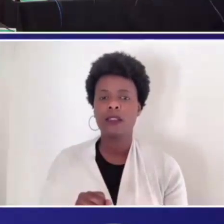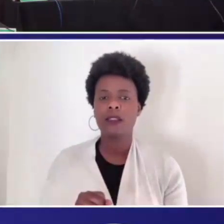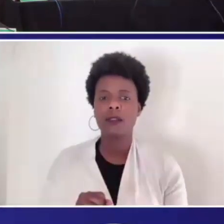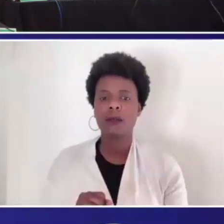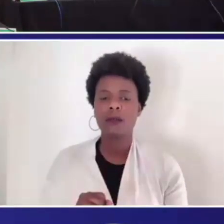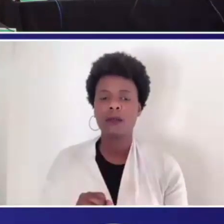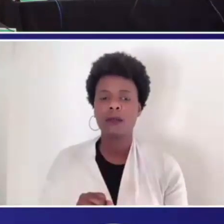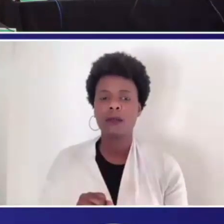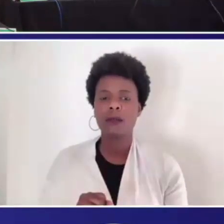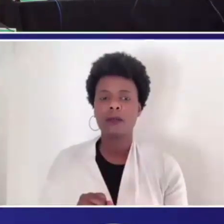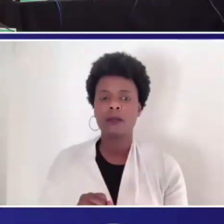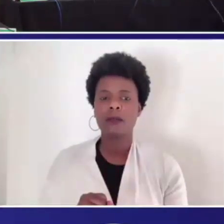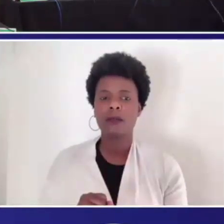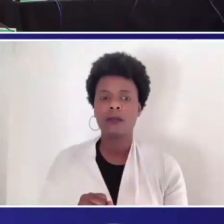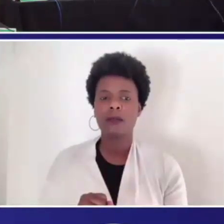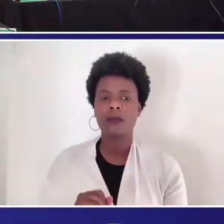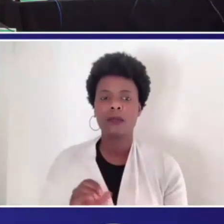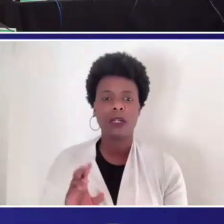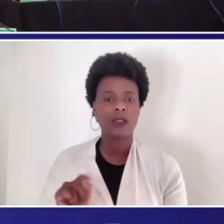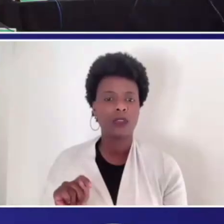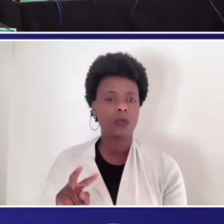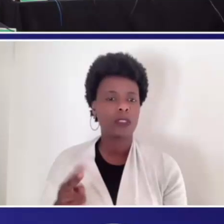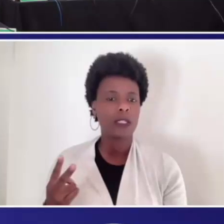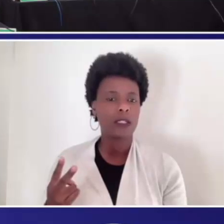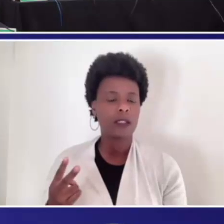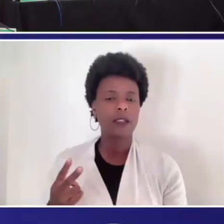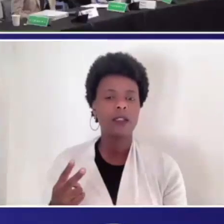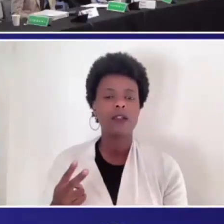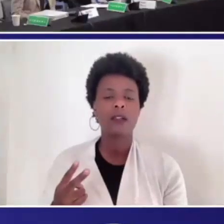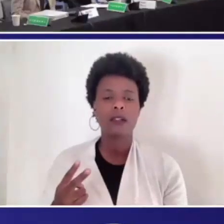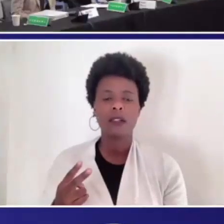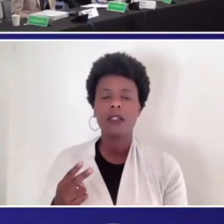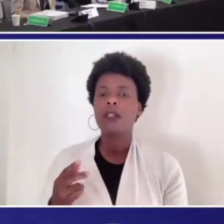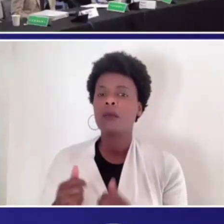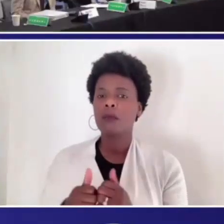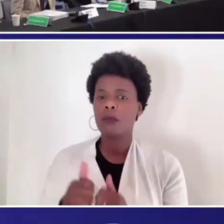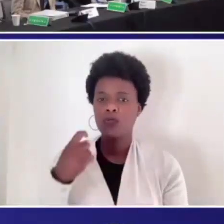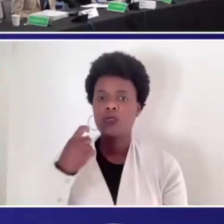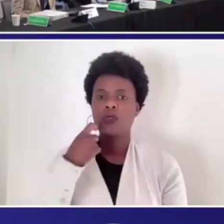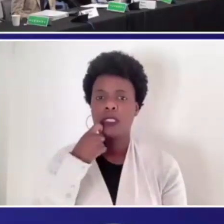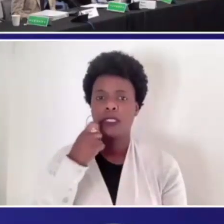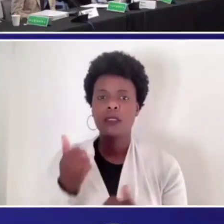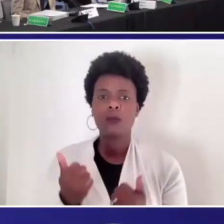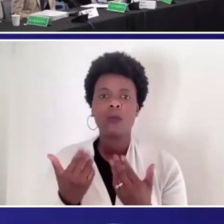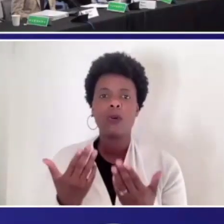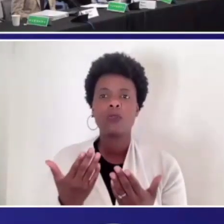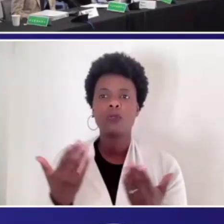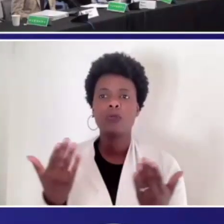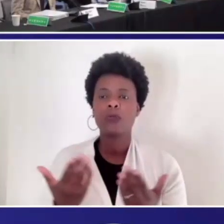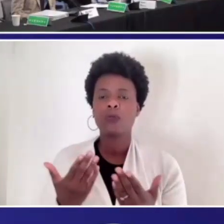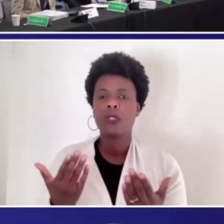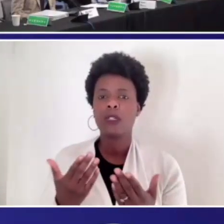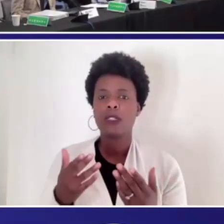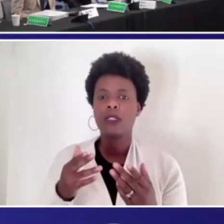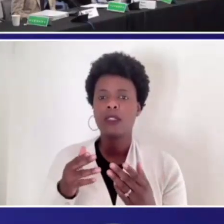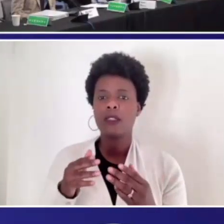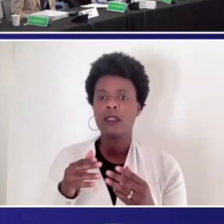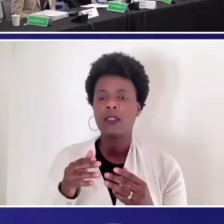Well, that's what I -- no, I have October 2nd. So, so the, the latest proposal that I sent was sent during -- it was the week after